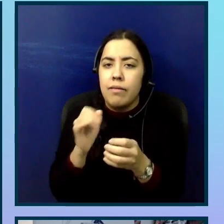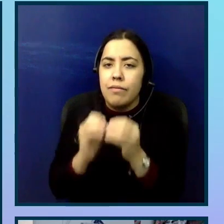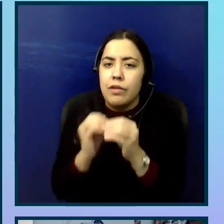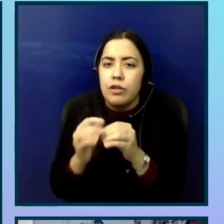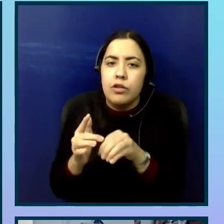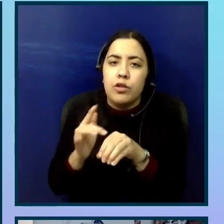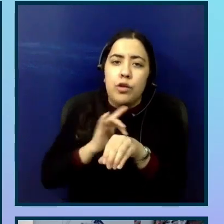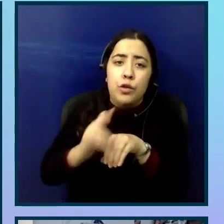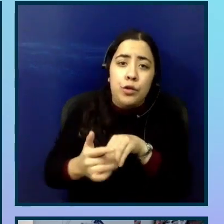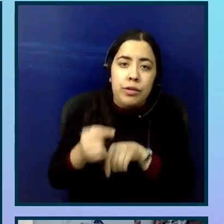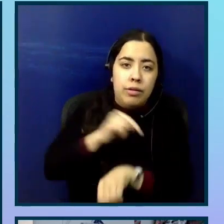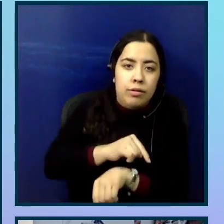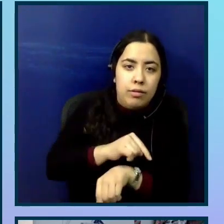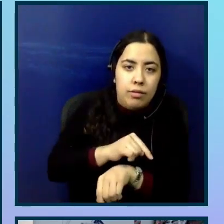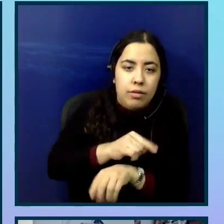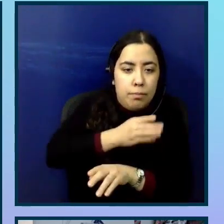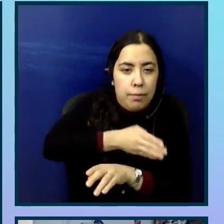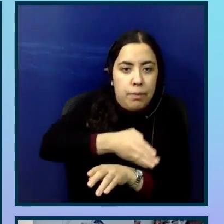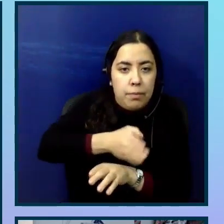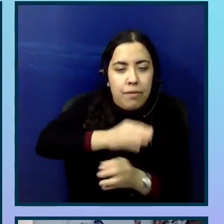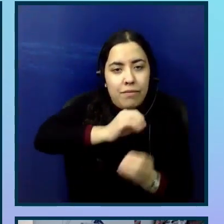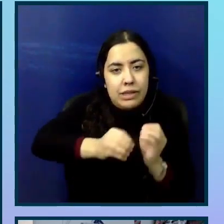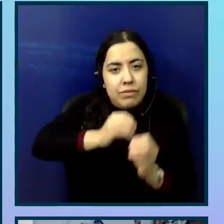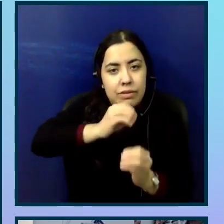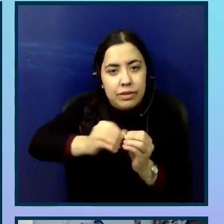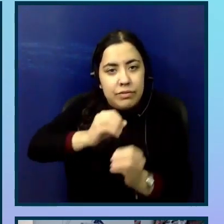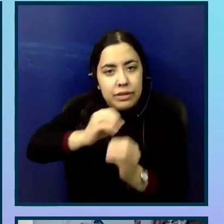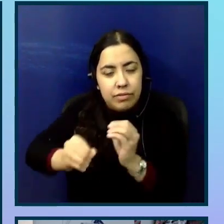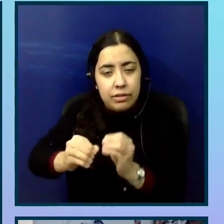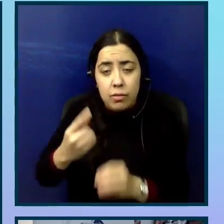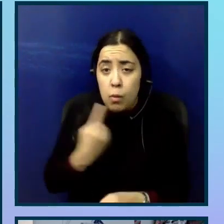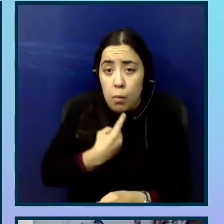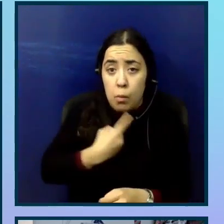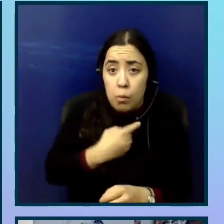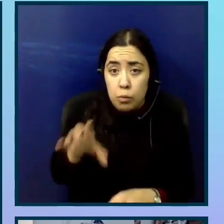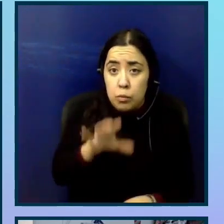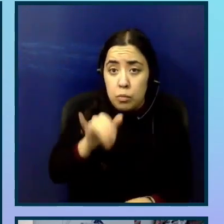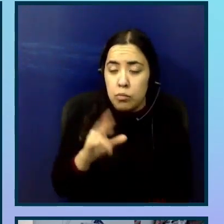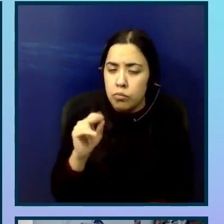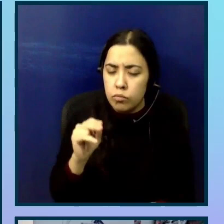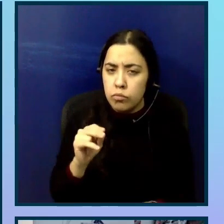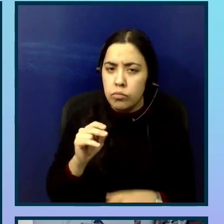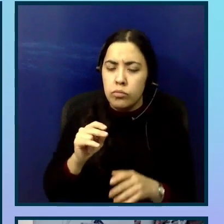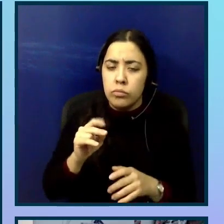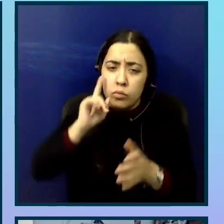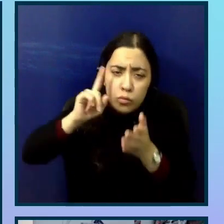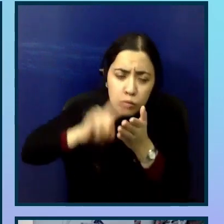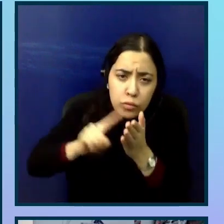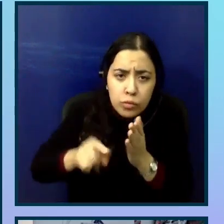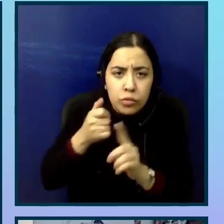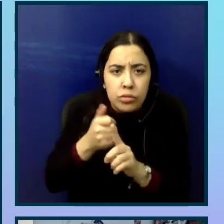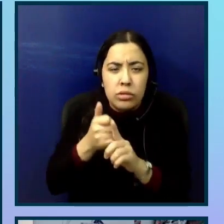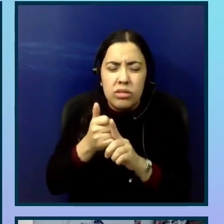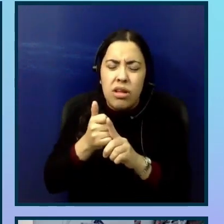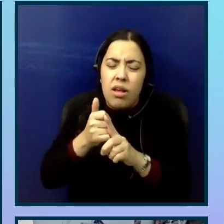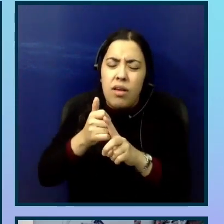from the beginning. Lastly, you shouldn't try to go it alone. You can try to do the research yourself and pour over the WCAG guidelines